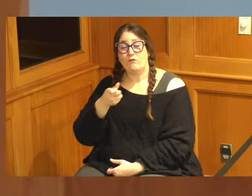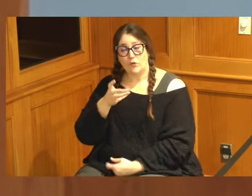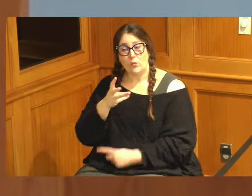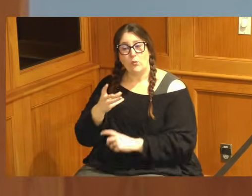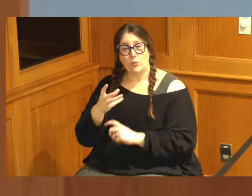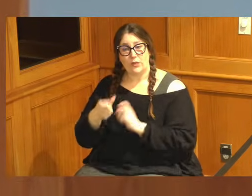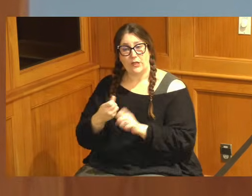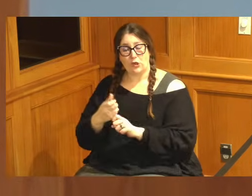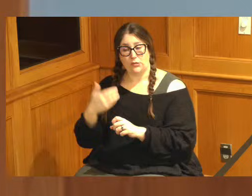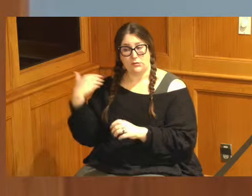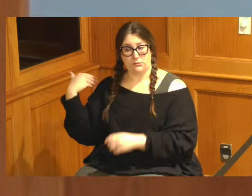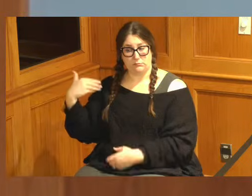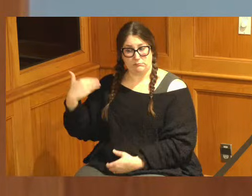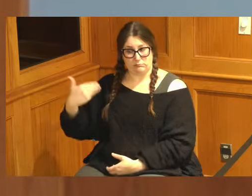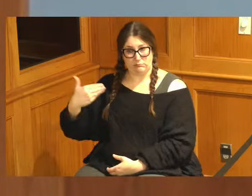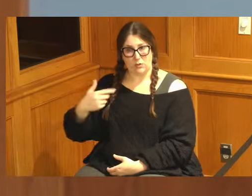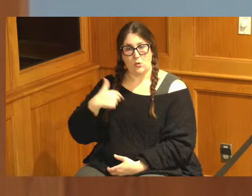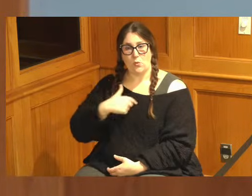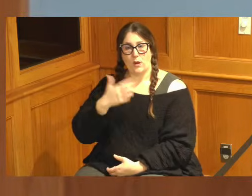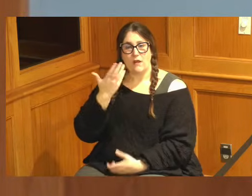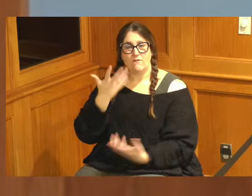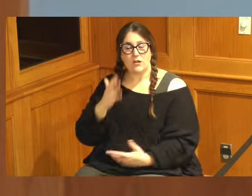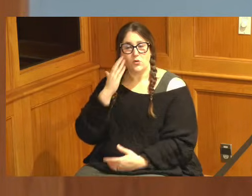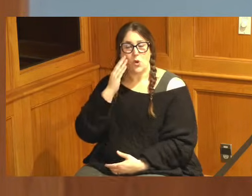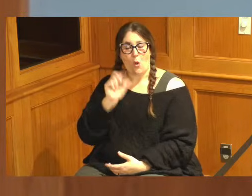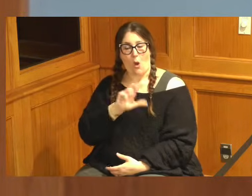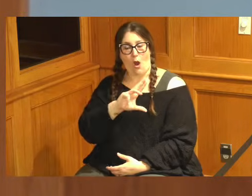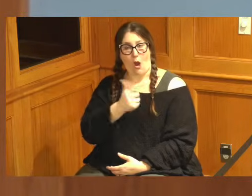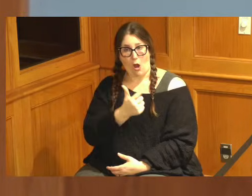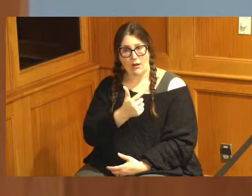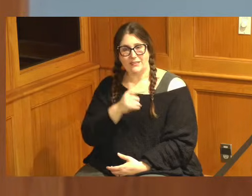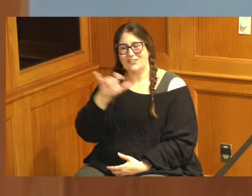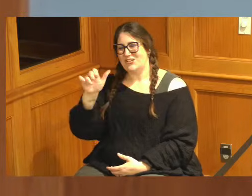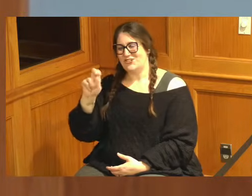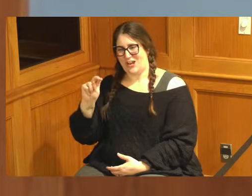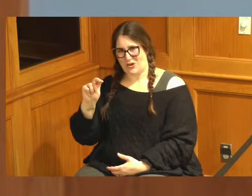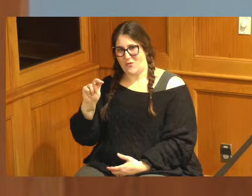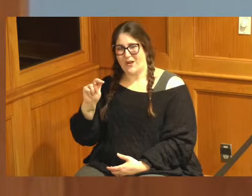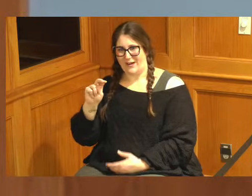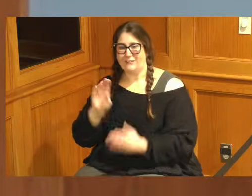CO 19 we know that in August and again in January we have seen spikes. January typically being the